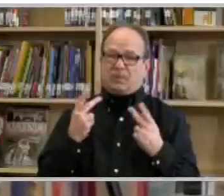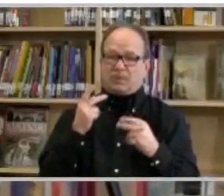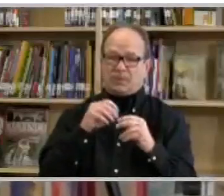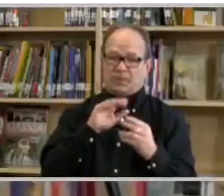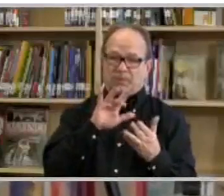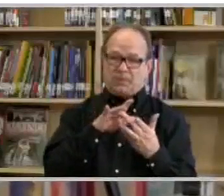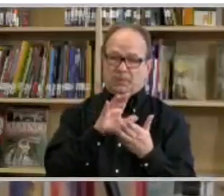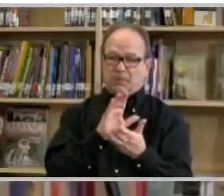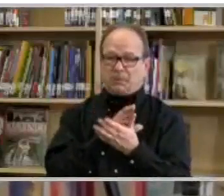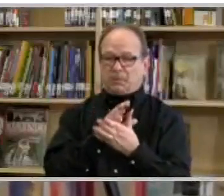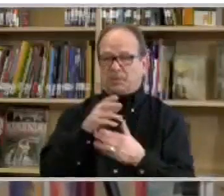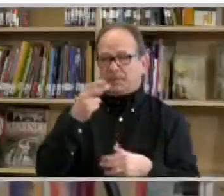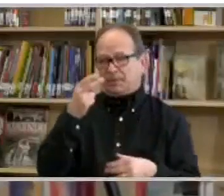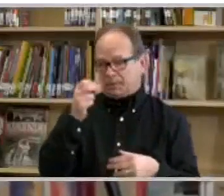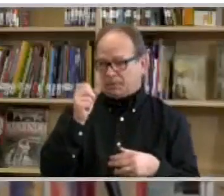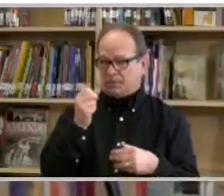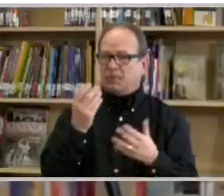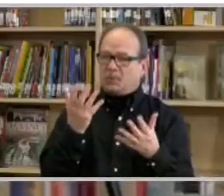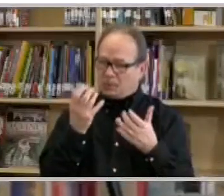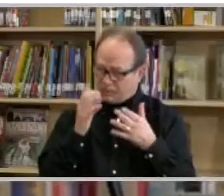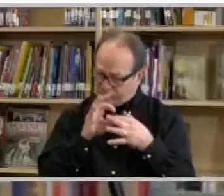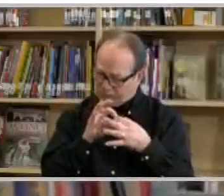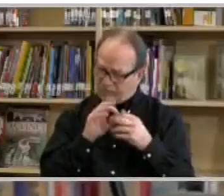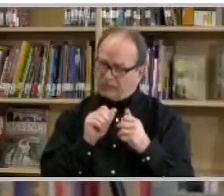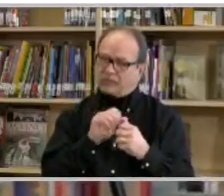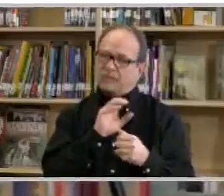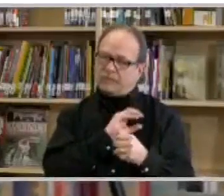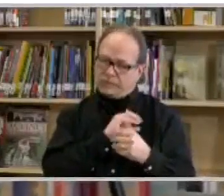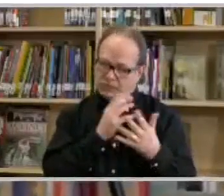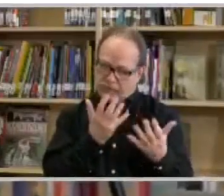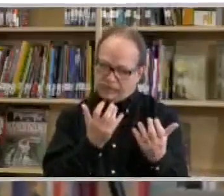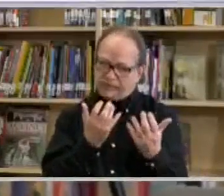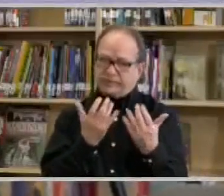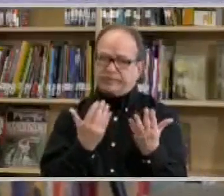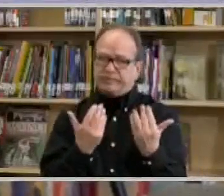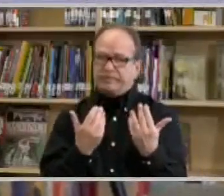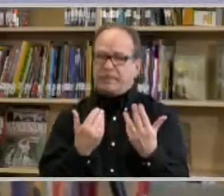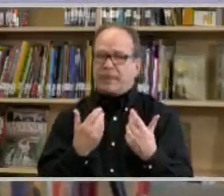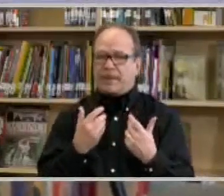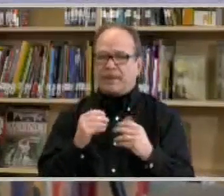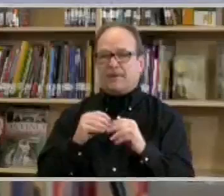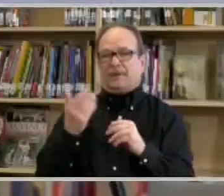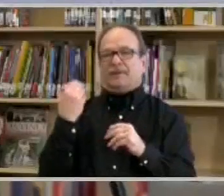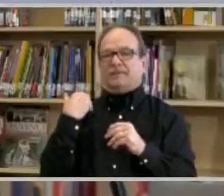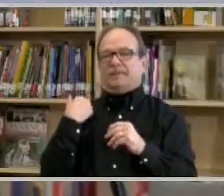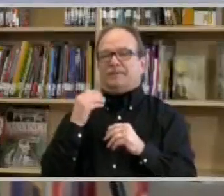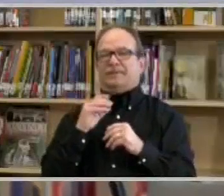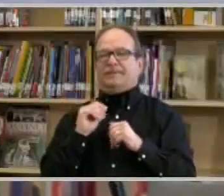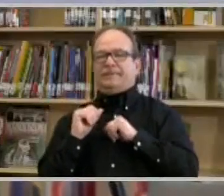THERE ARE MANY YOUTH IN MIDDLE SCHOOL AND HIGH SCHOOLS WHO WANT THIS CONNECTION WITH THEIR